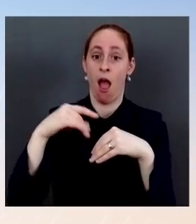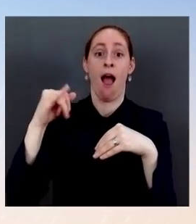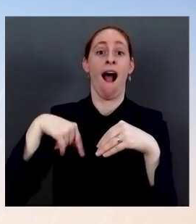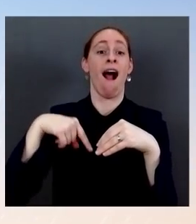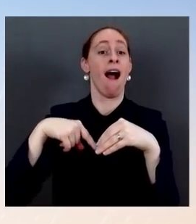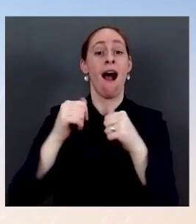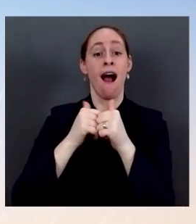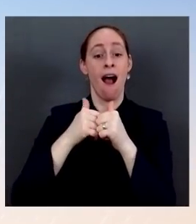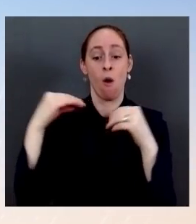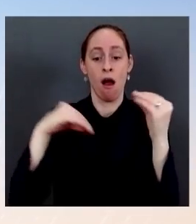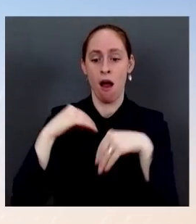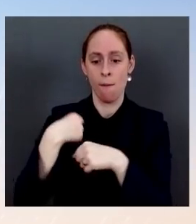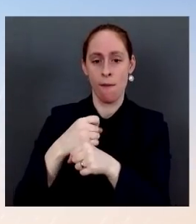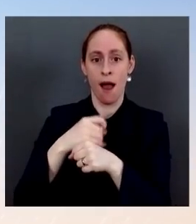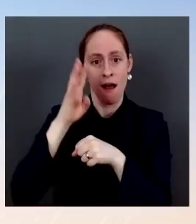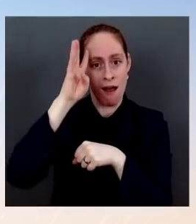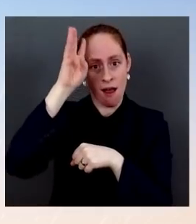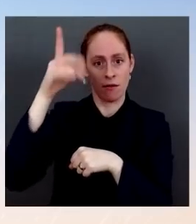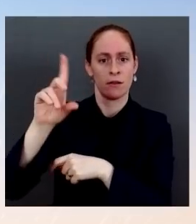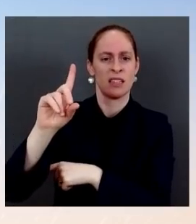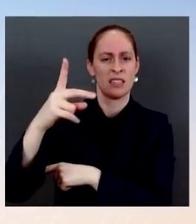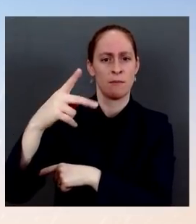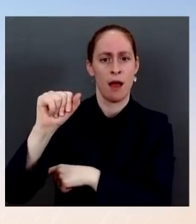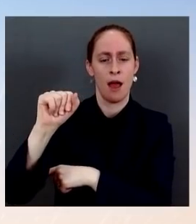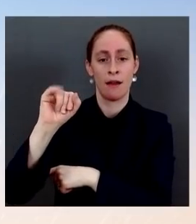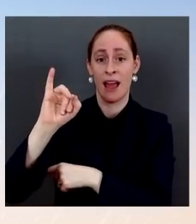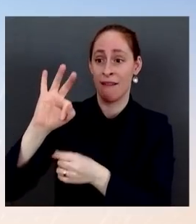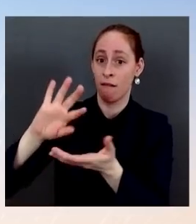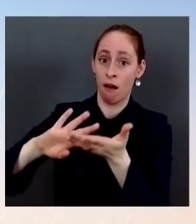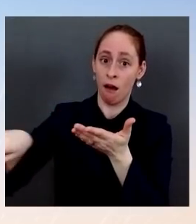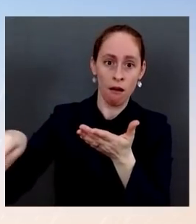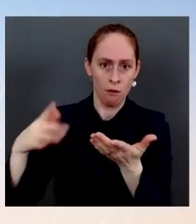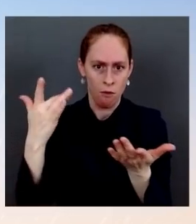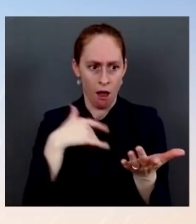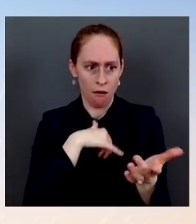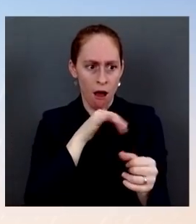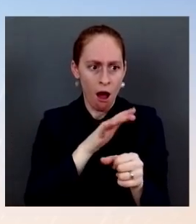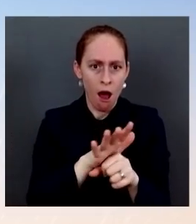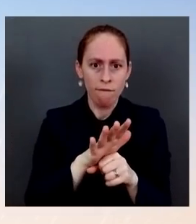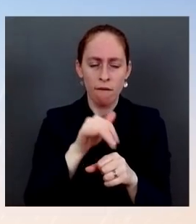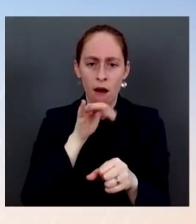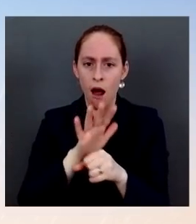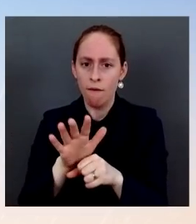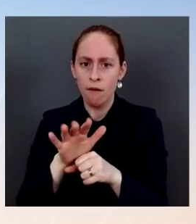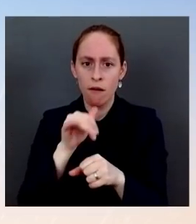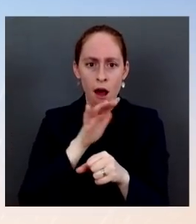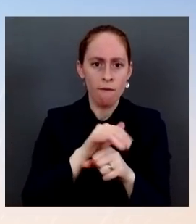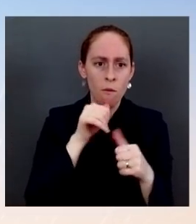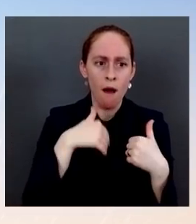The Press: Yeah, but -- Ms. Psaki: There had been -- I think the facts here are, though, important. I understand what you're asking, but I've answered it a couple of times,